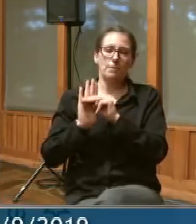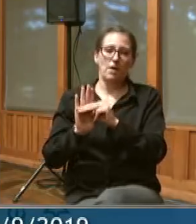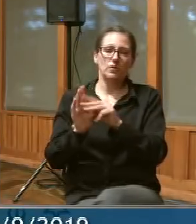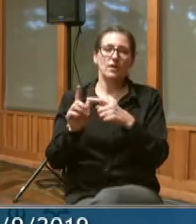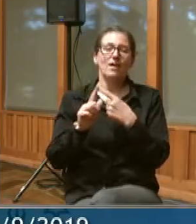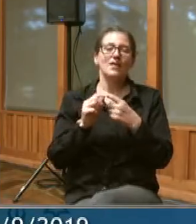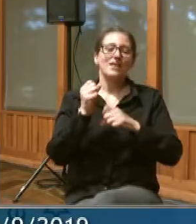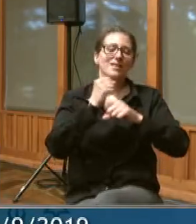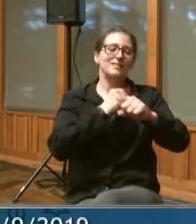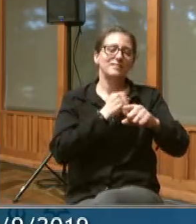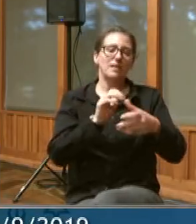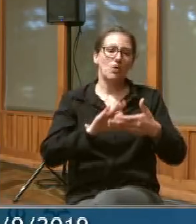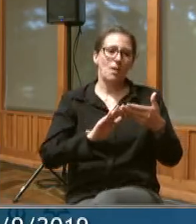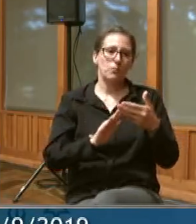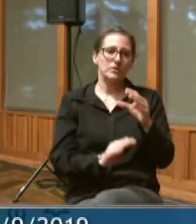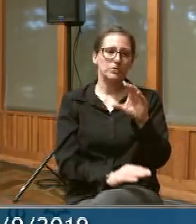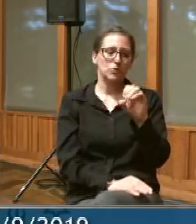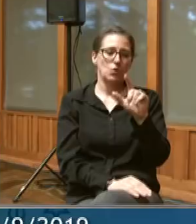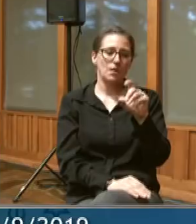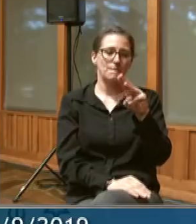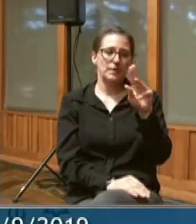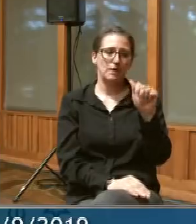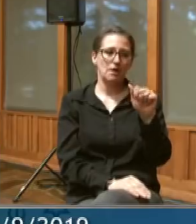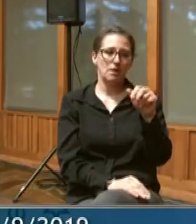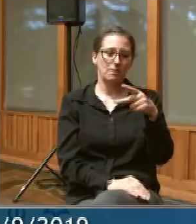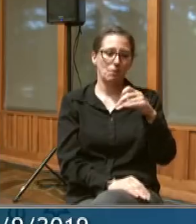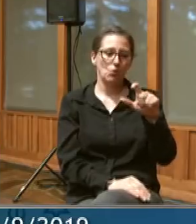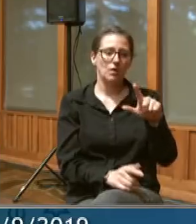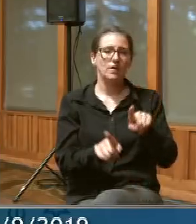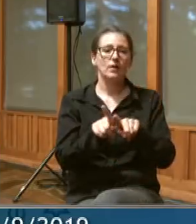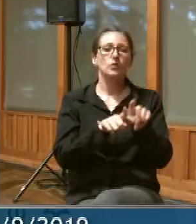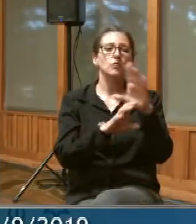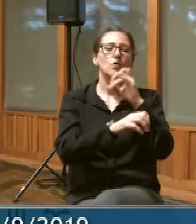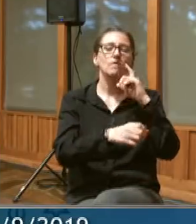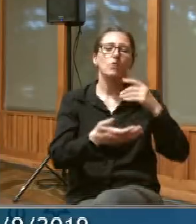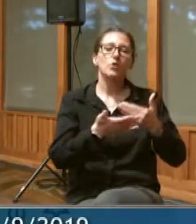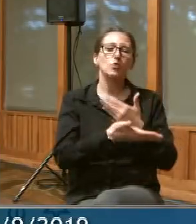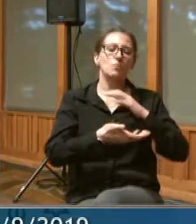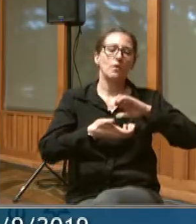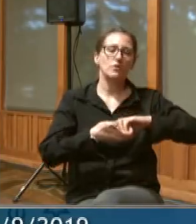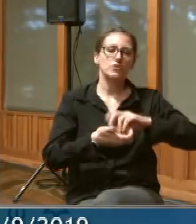CENTERS, TRANSITION LARGES COMMUNITY CENTERS TO A NEW OPERATING MODEL, STND OPERATIONS